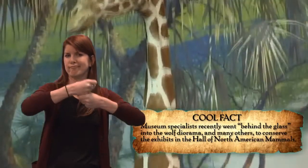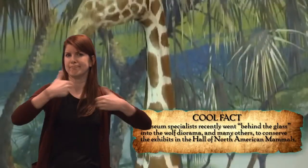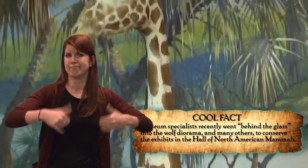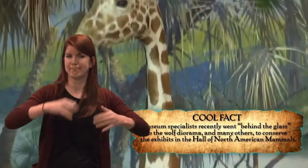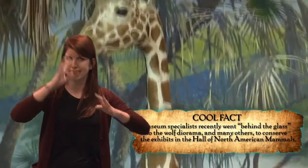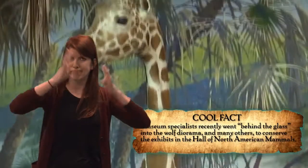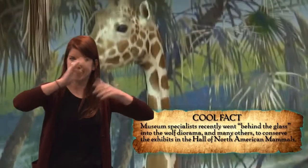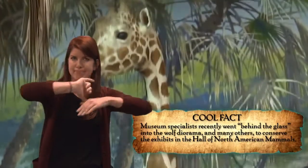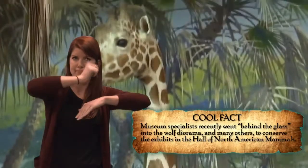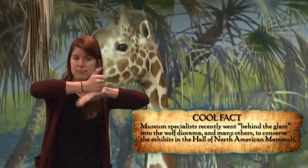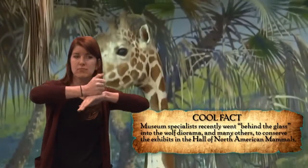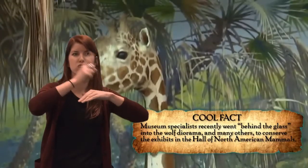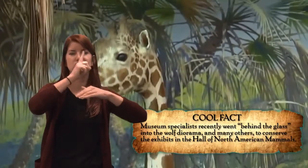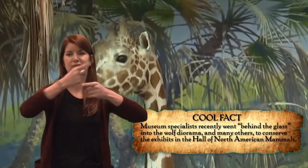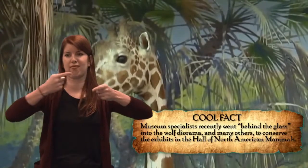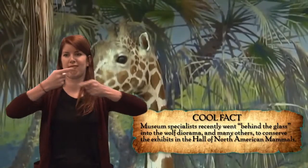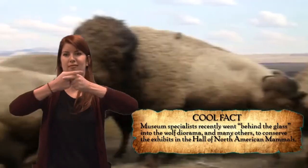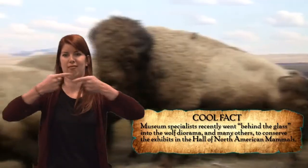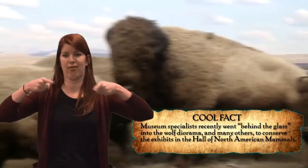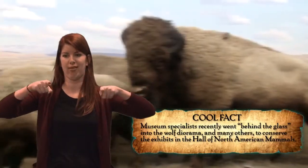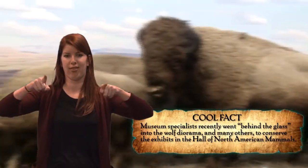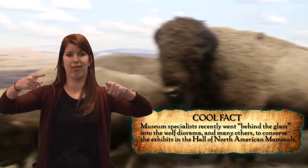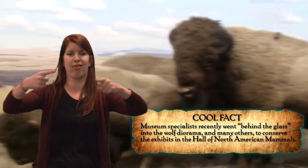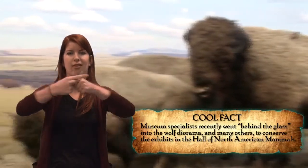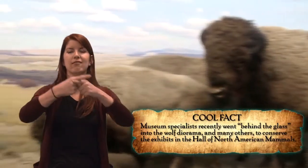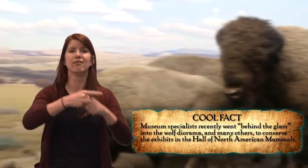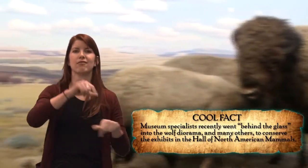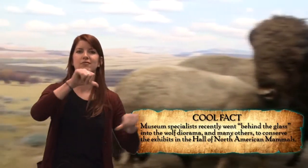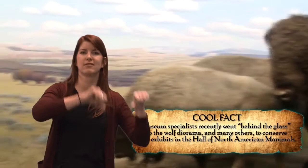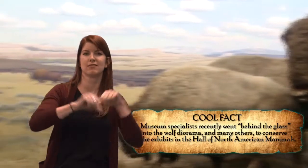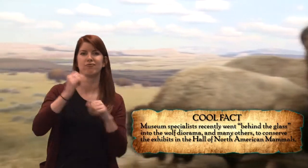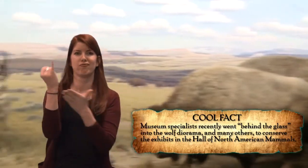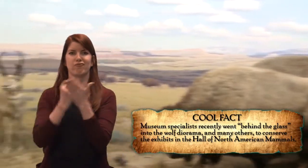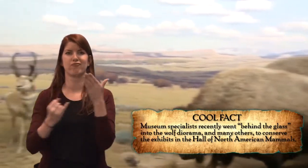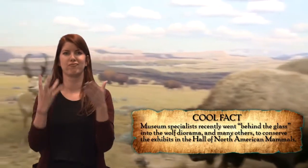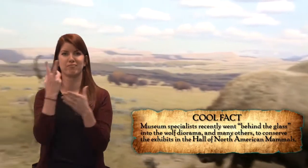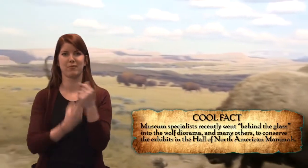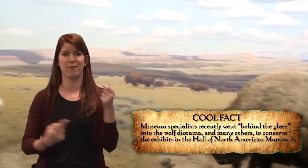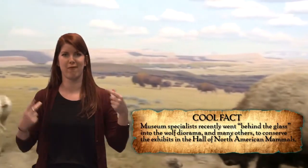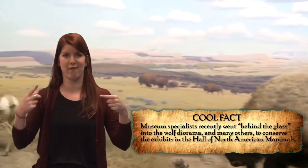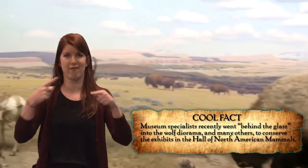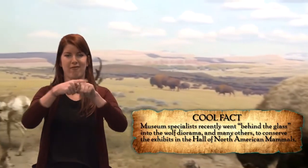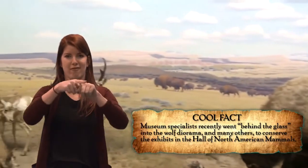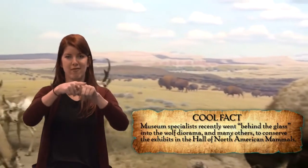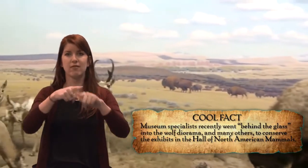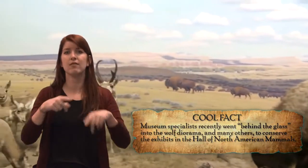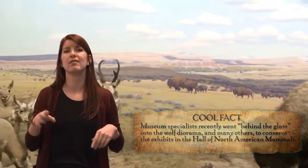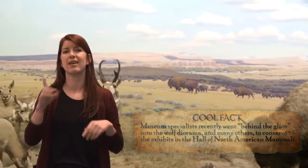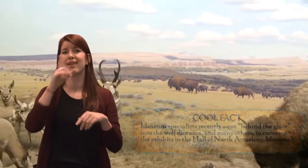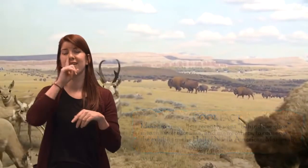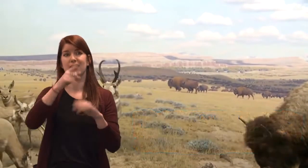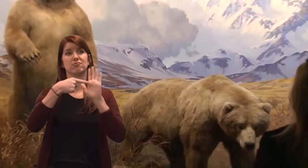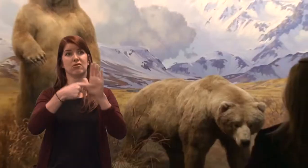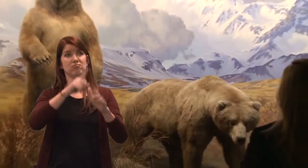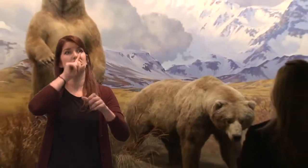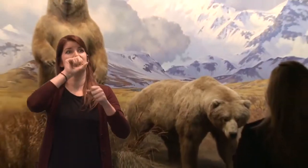of art and science, it's an illusion of an actual place in nature within the walls